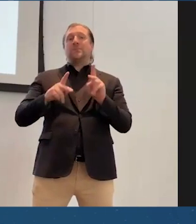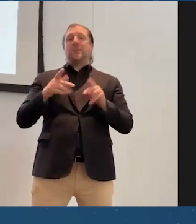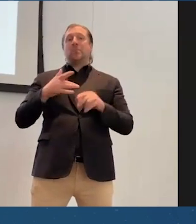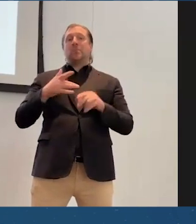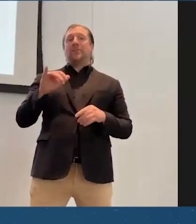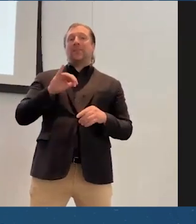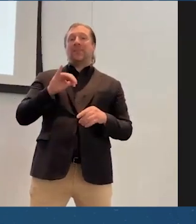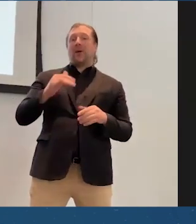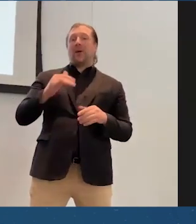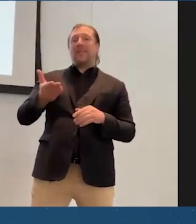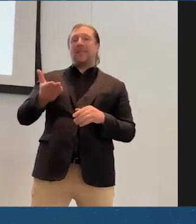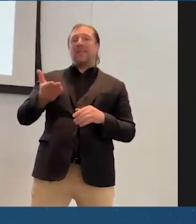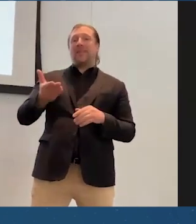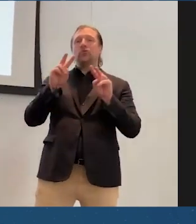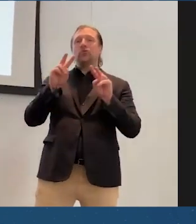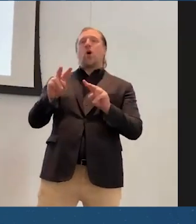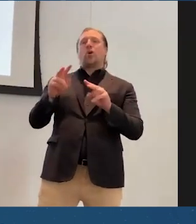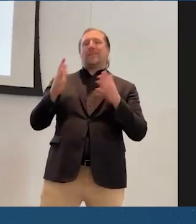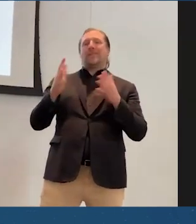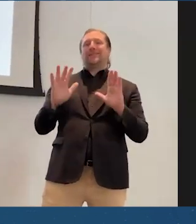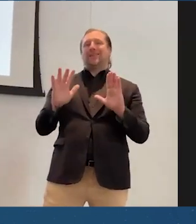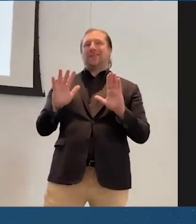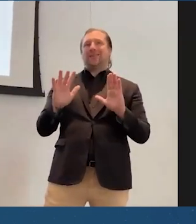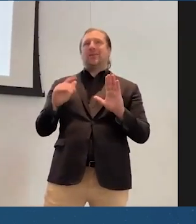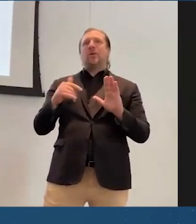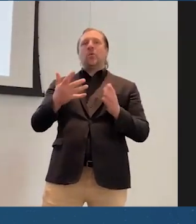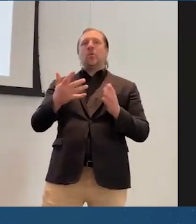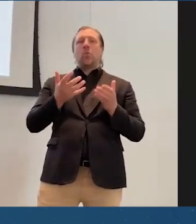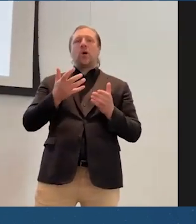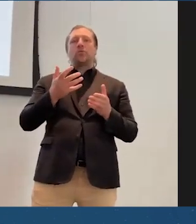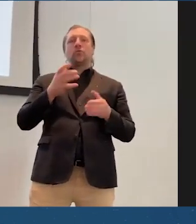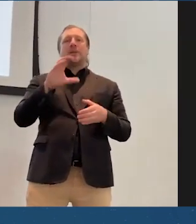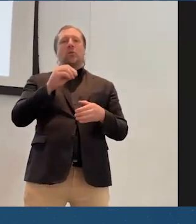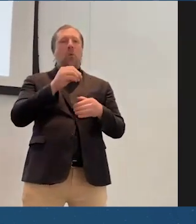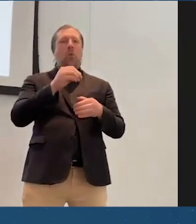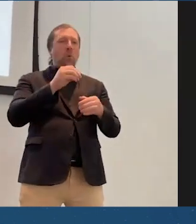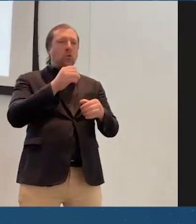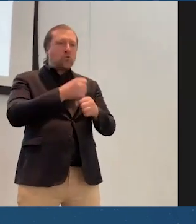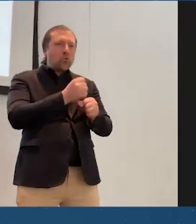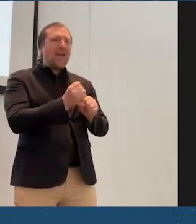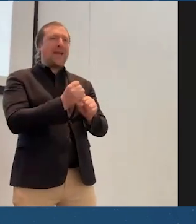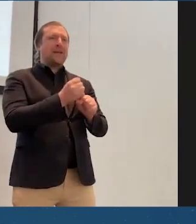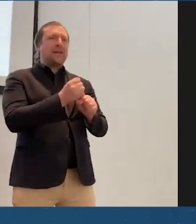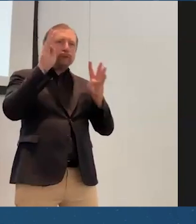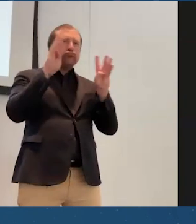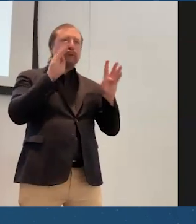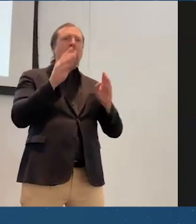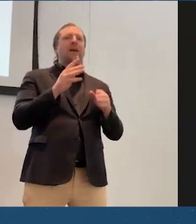just there to observe them. We want to be co-creating. And oftentimes, product teams want